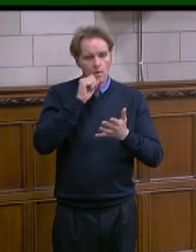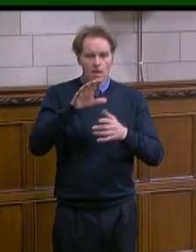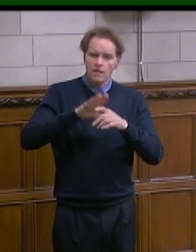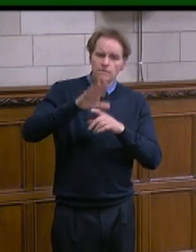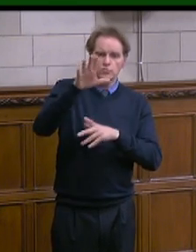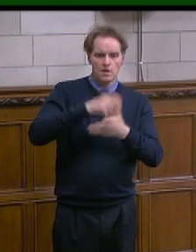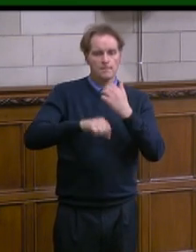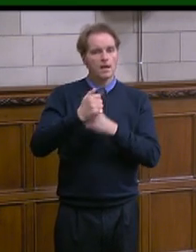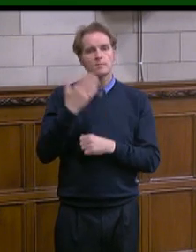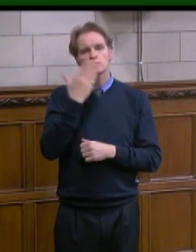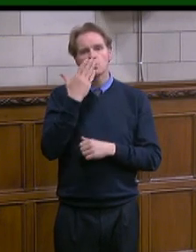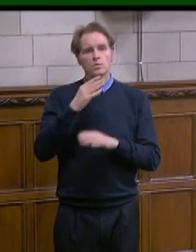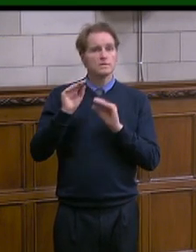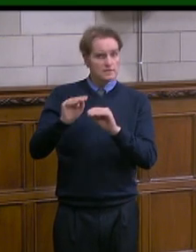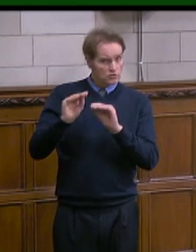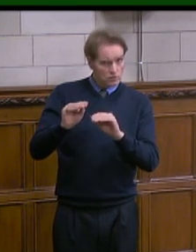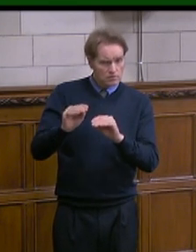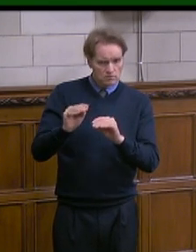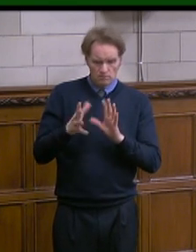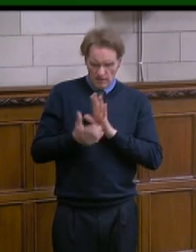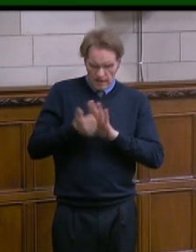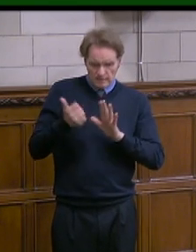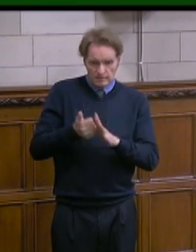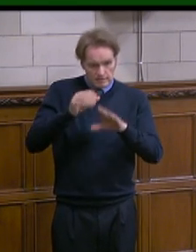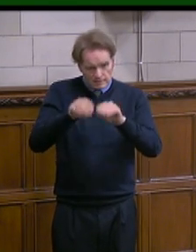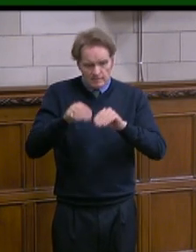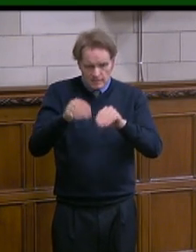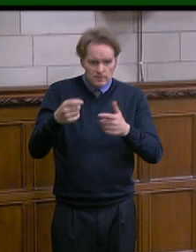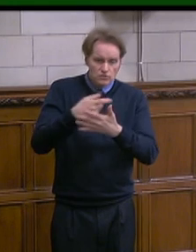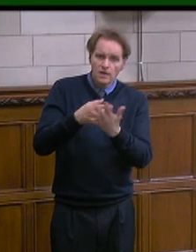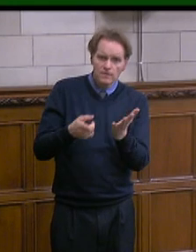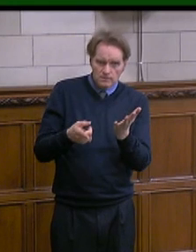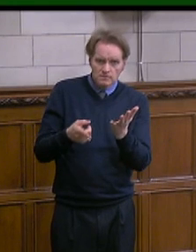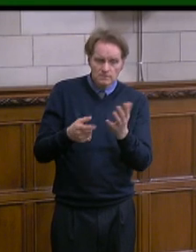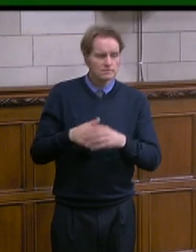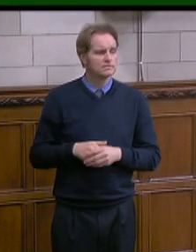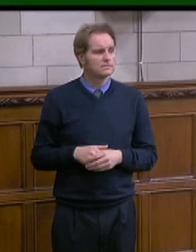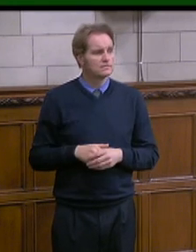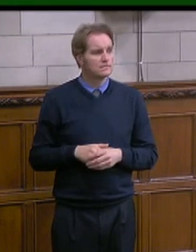and share their skills with other people; but we also hope that they will infiltrate